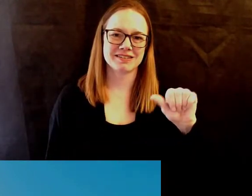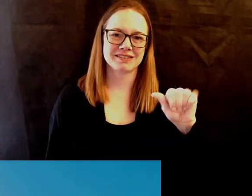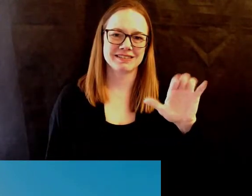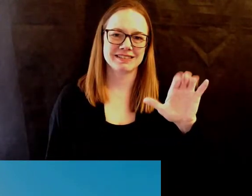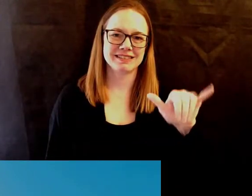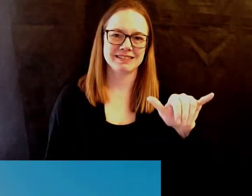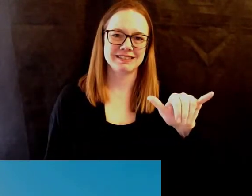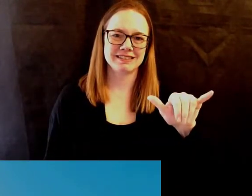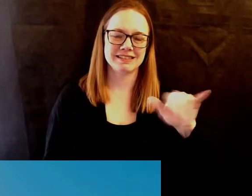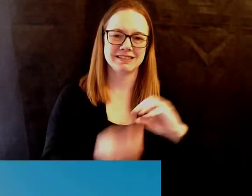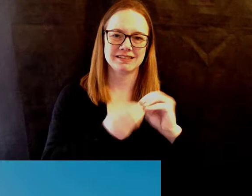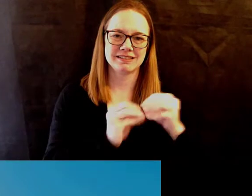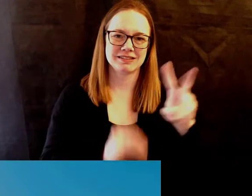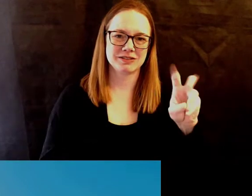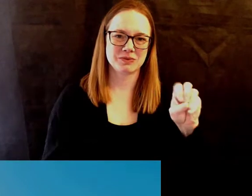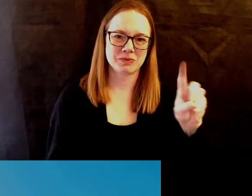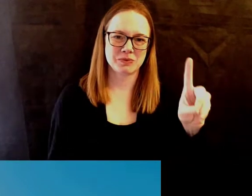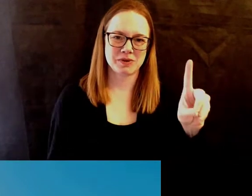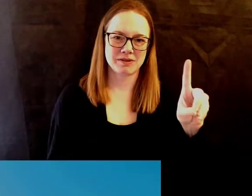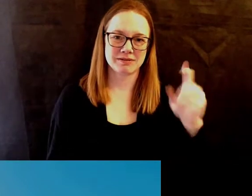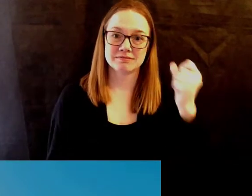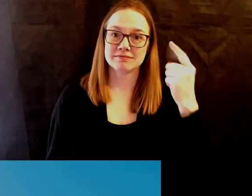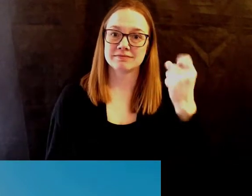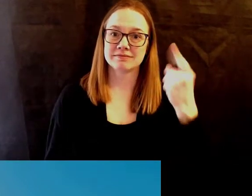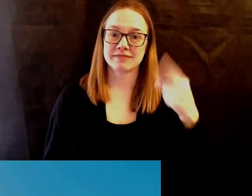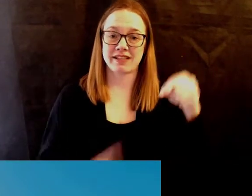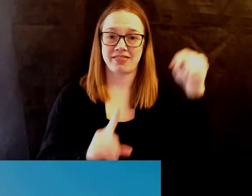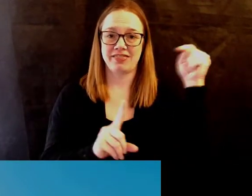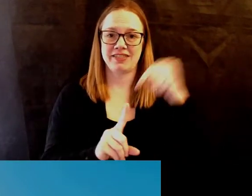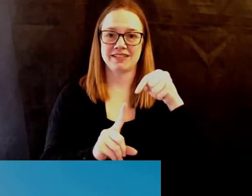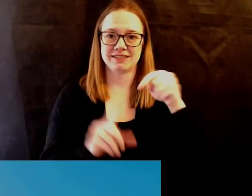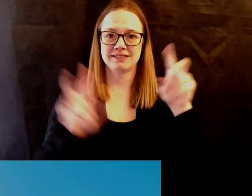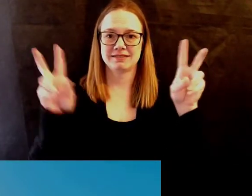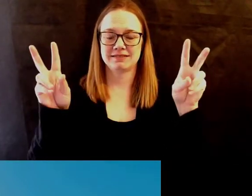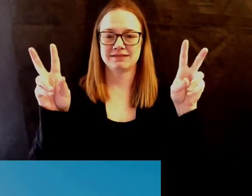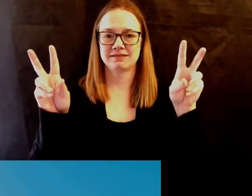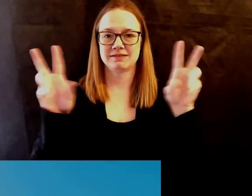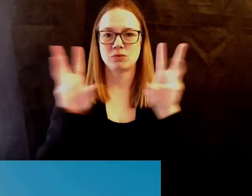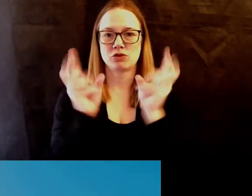This is the second in our Advocacy series,